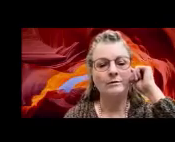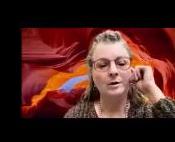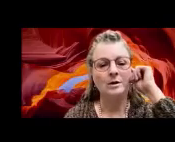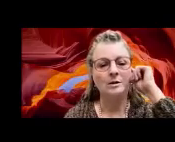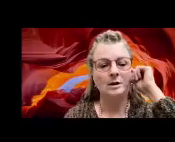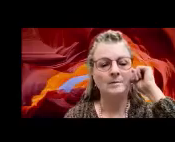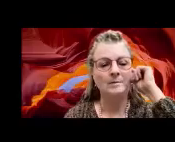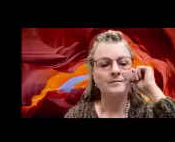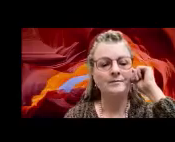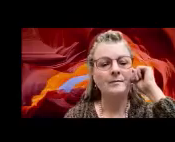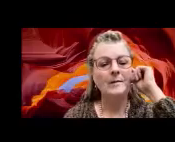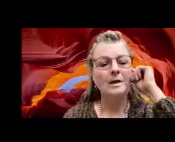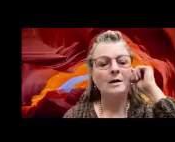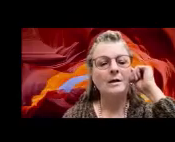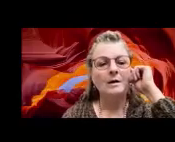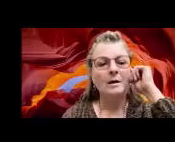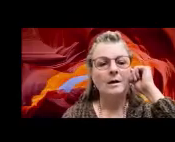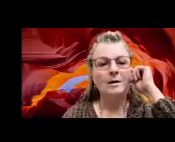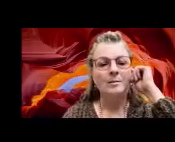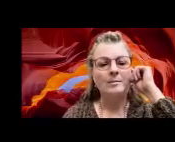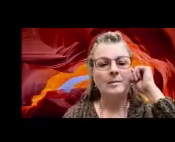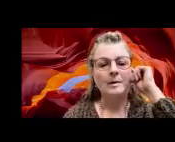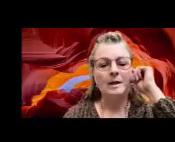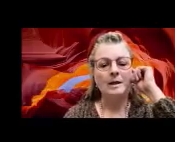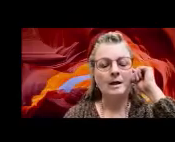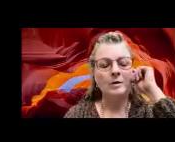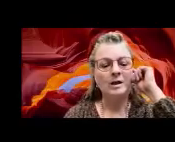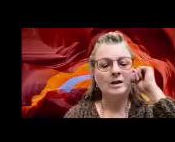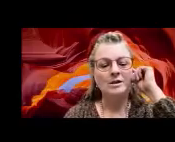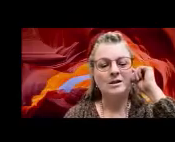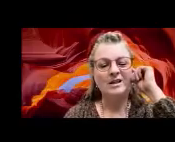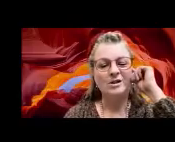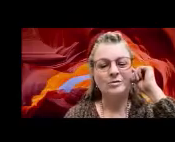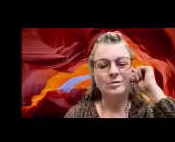for a long time. Again, we're going to kind of shoot through